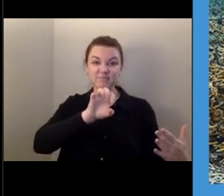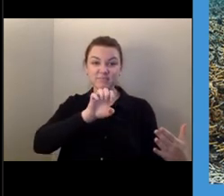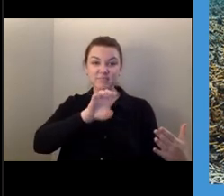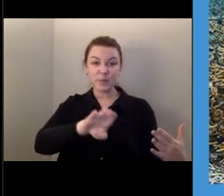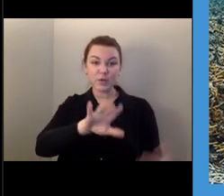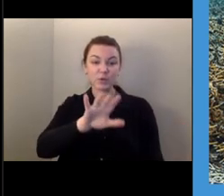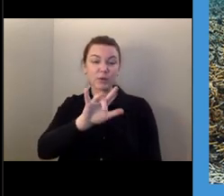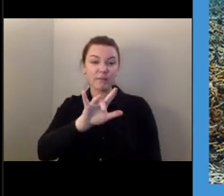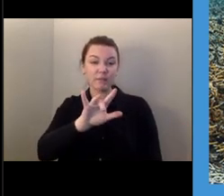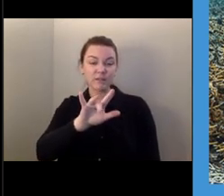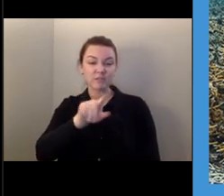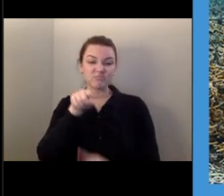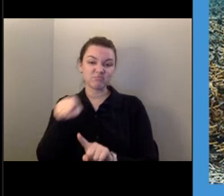and then the dead coral reef.